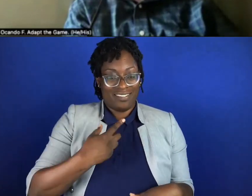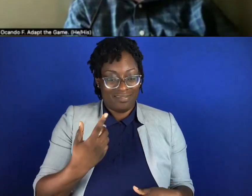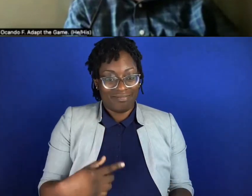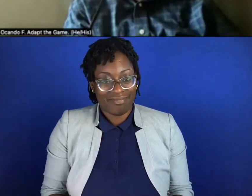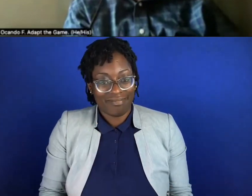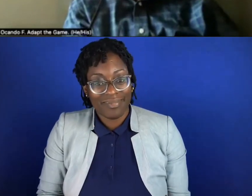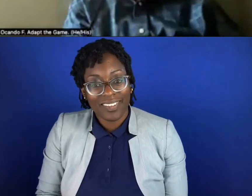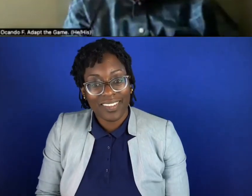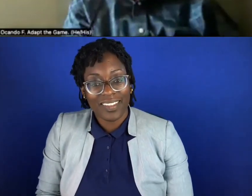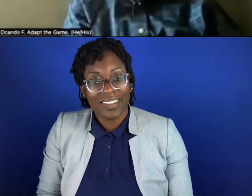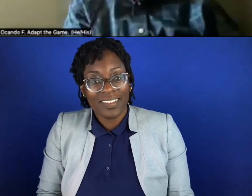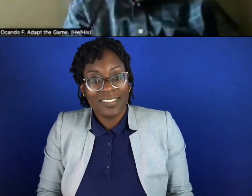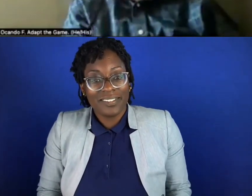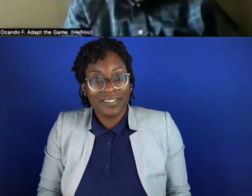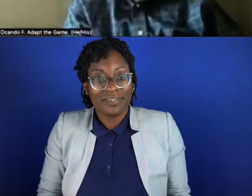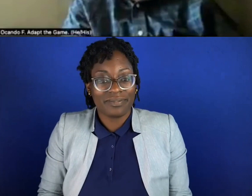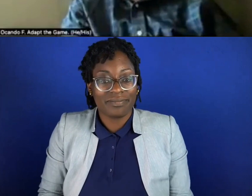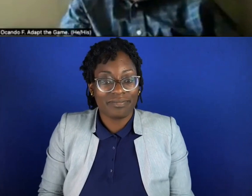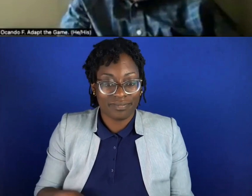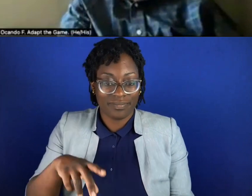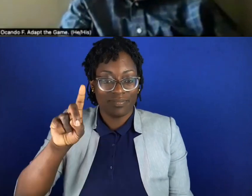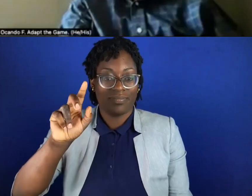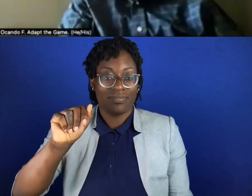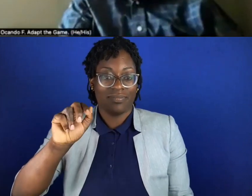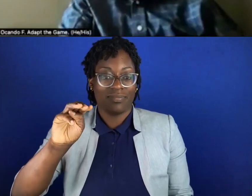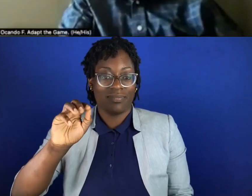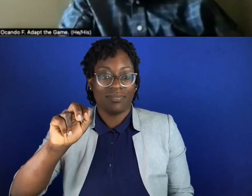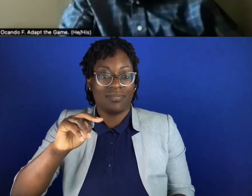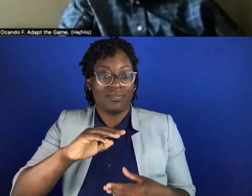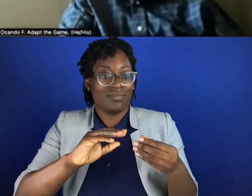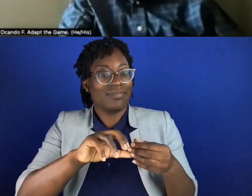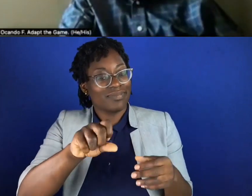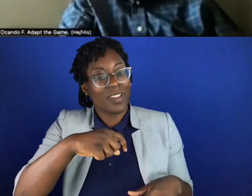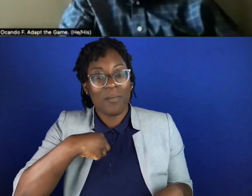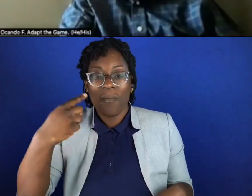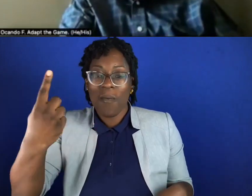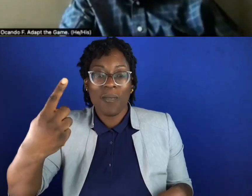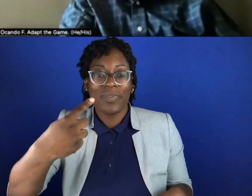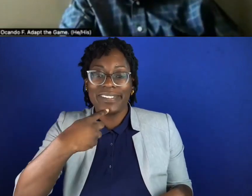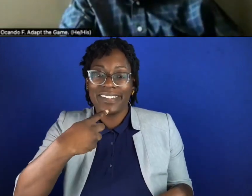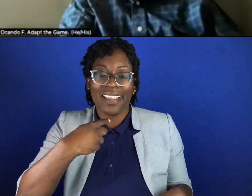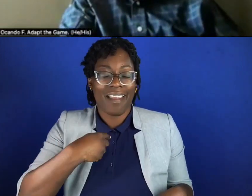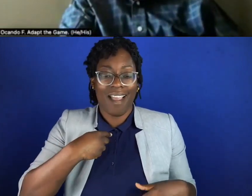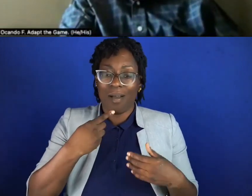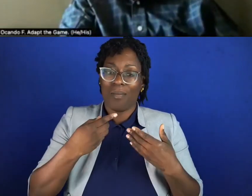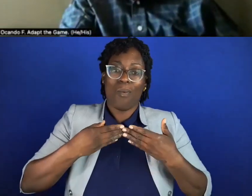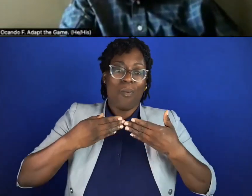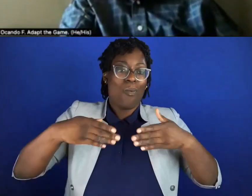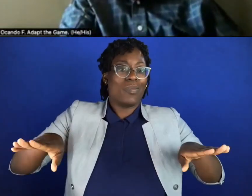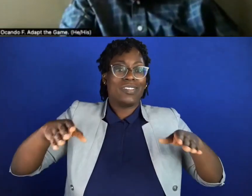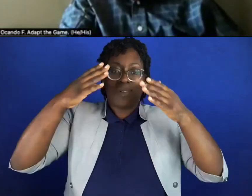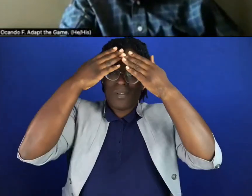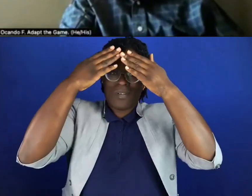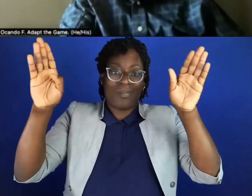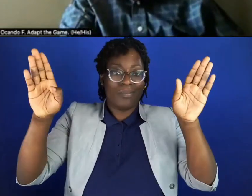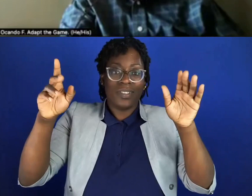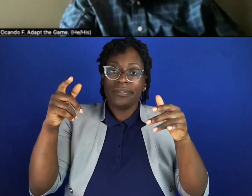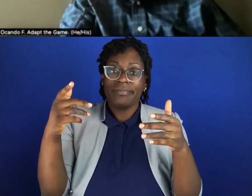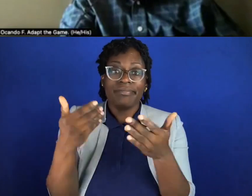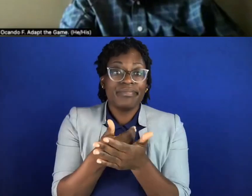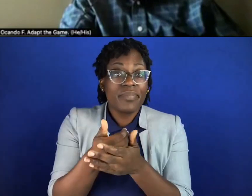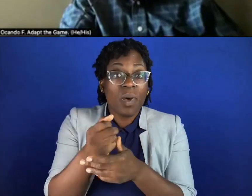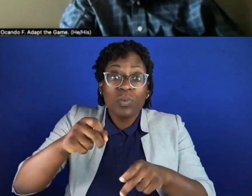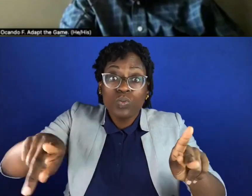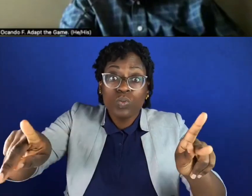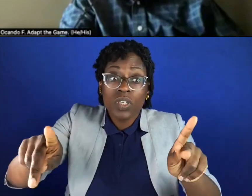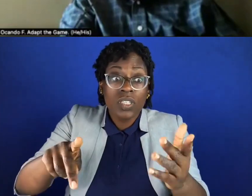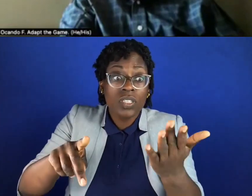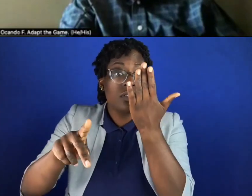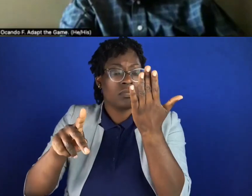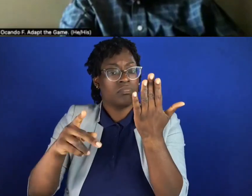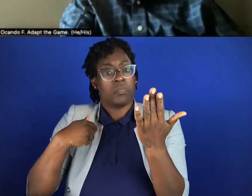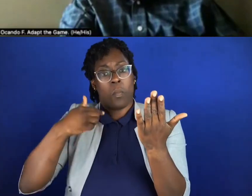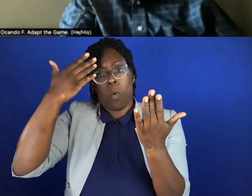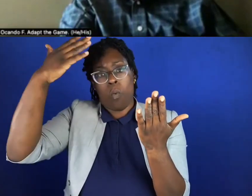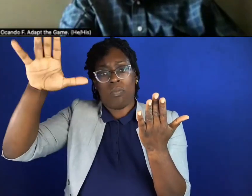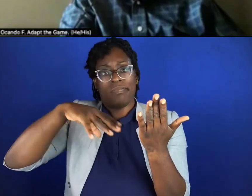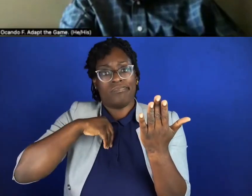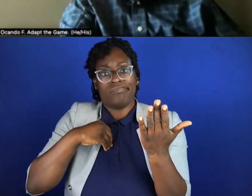I’m always saying I'm open to new opportunities because you never quite know what opportunity